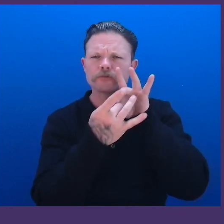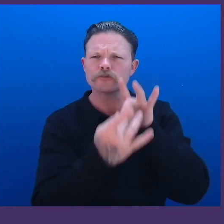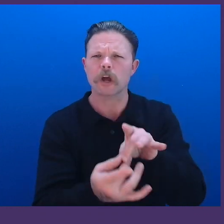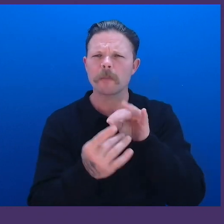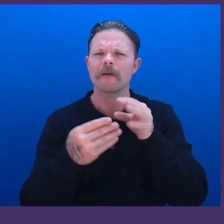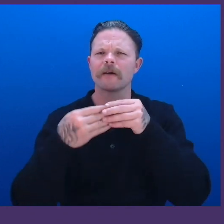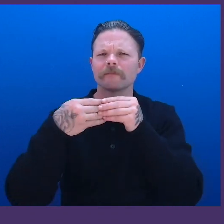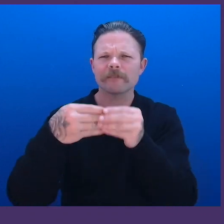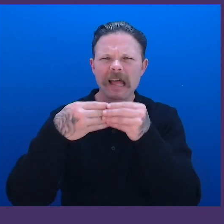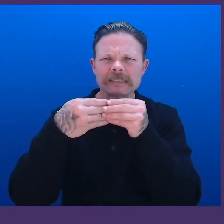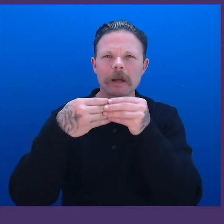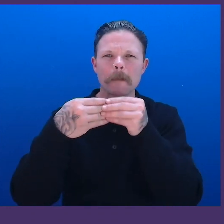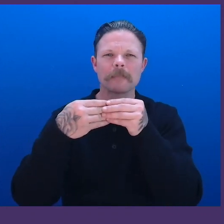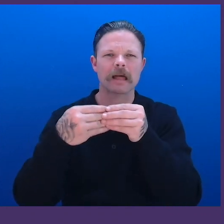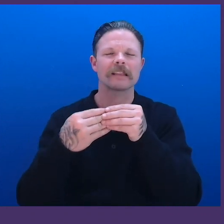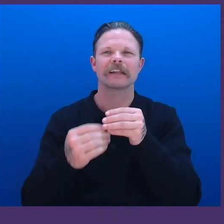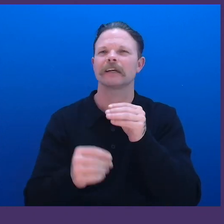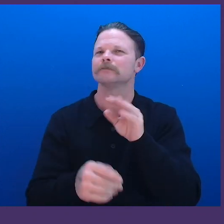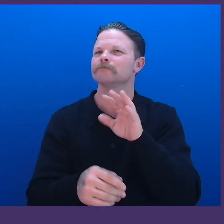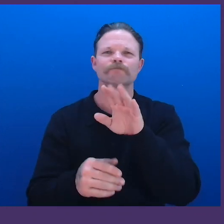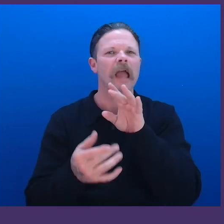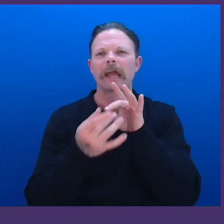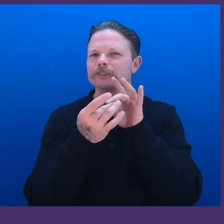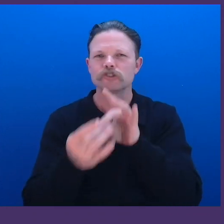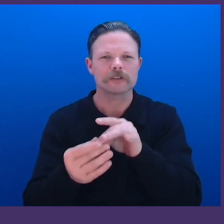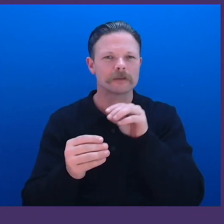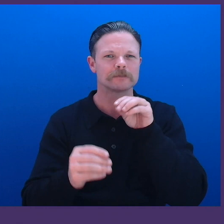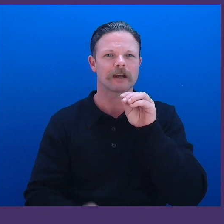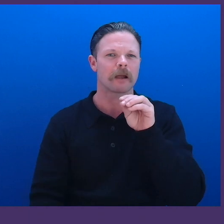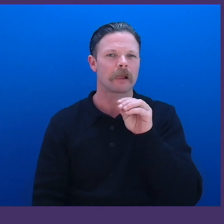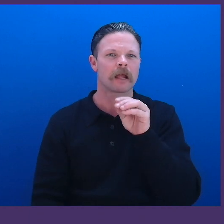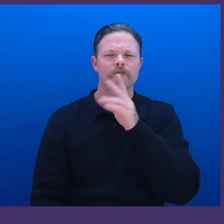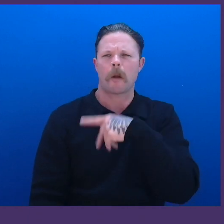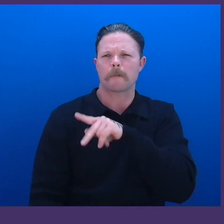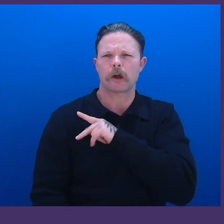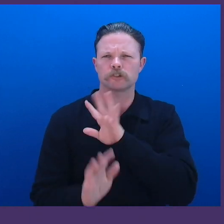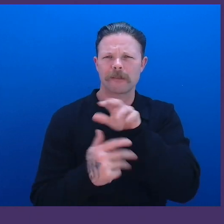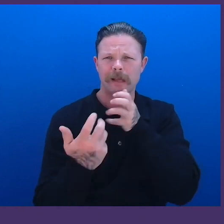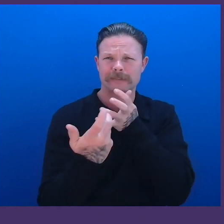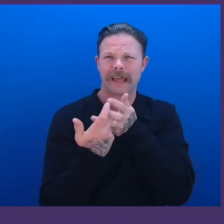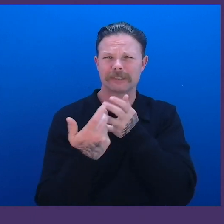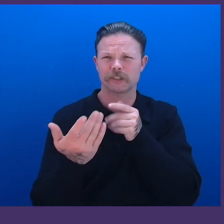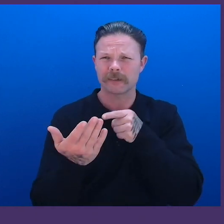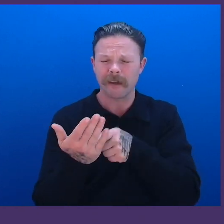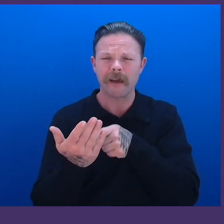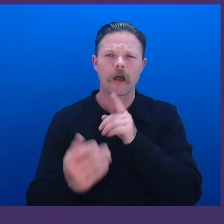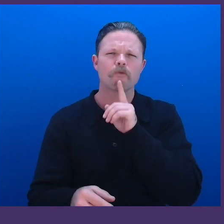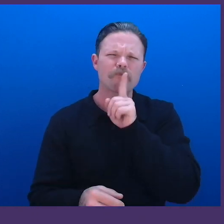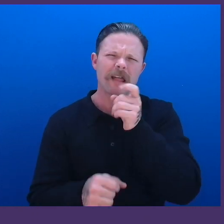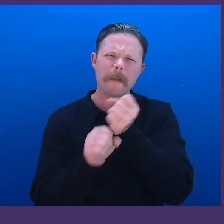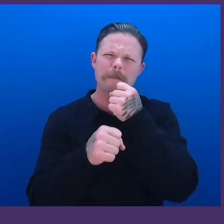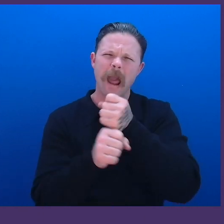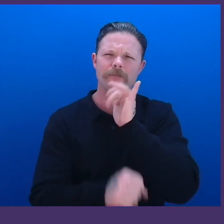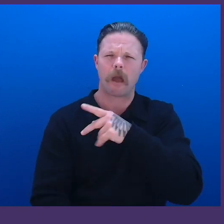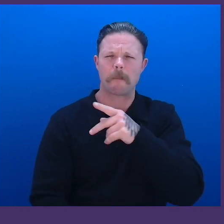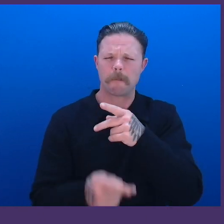in terms of personalization, make the products more usable for everybody.